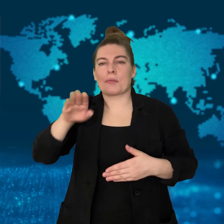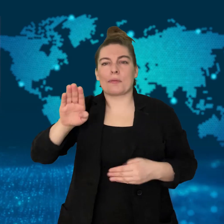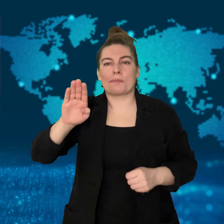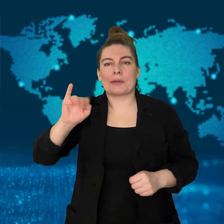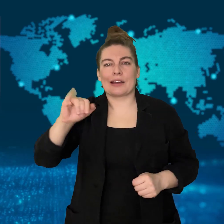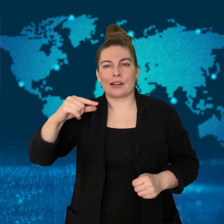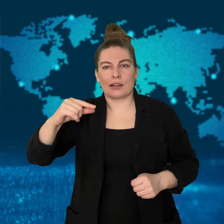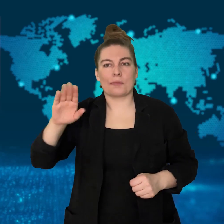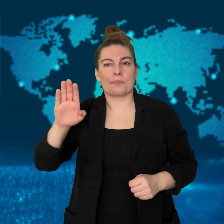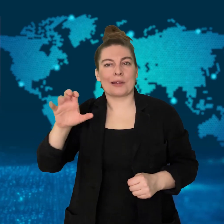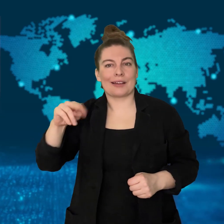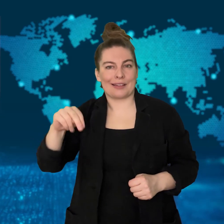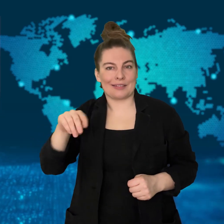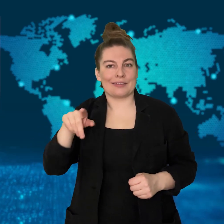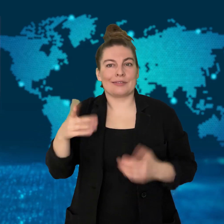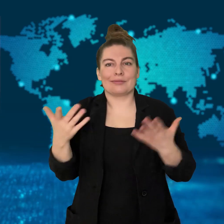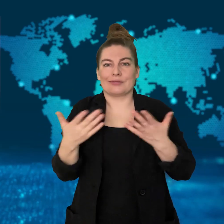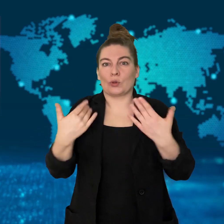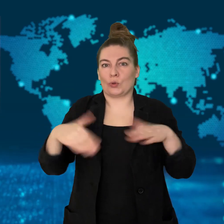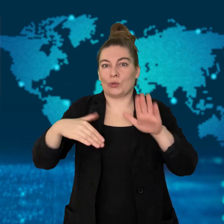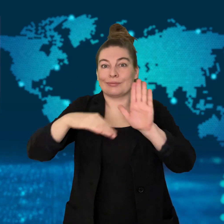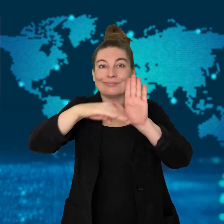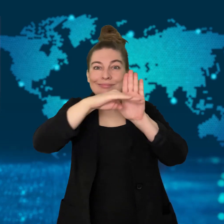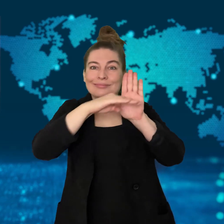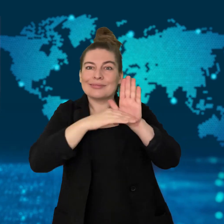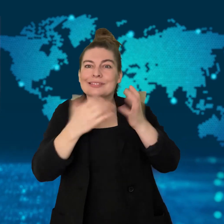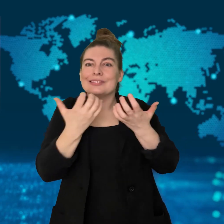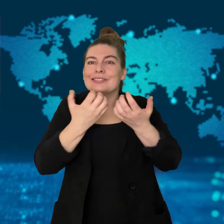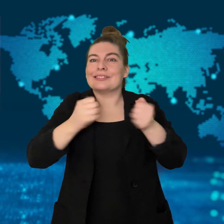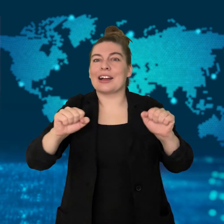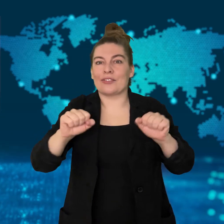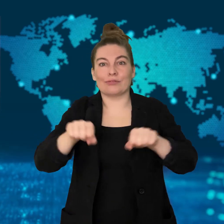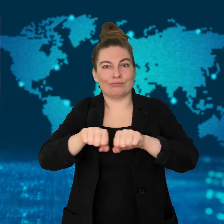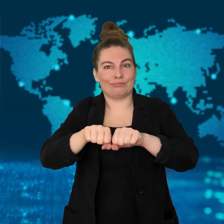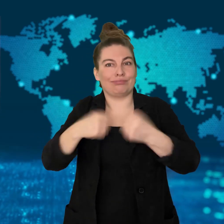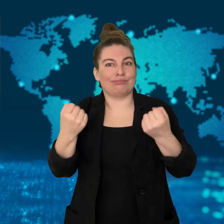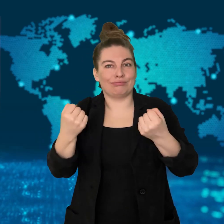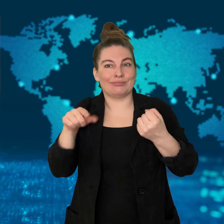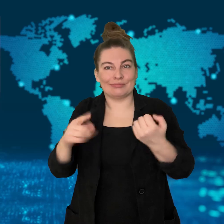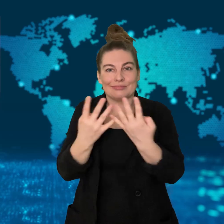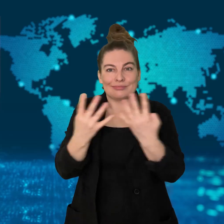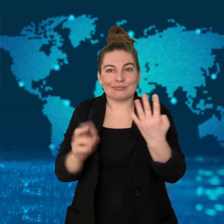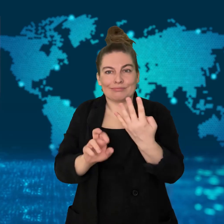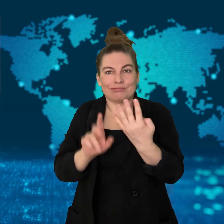He had breached security by climbing the fence around a fence,